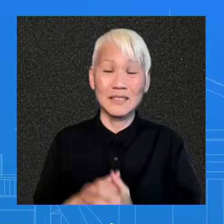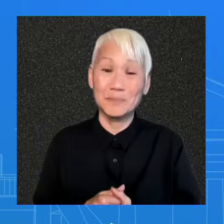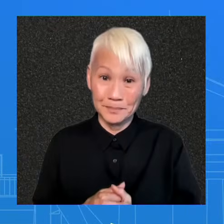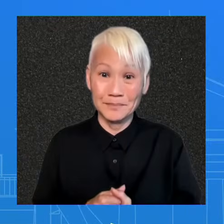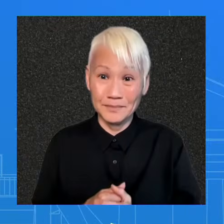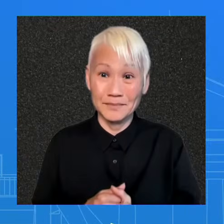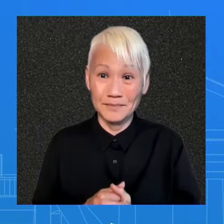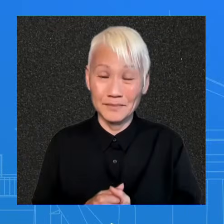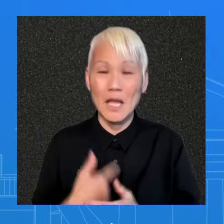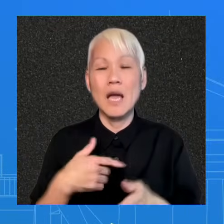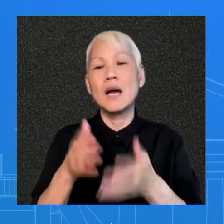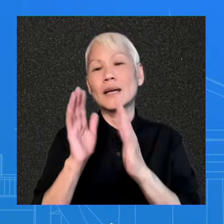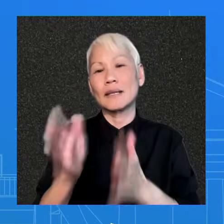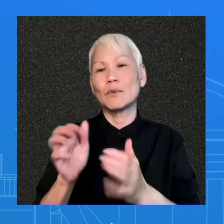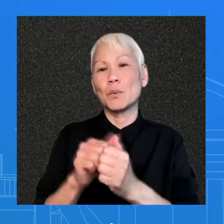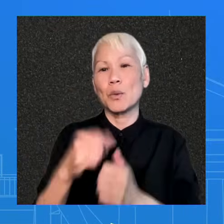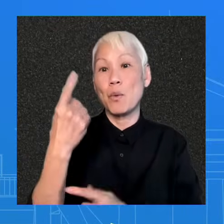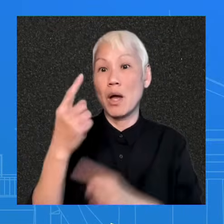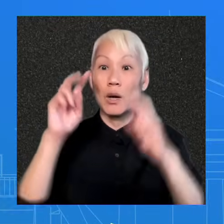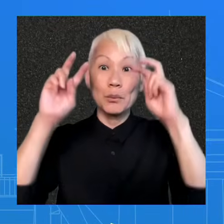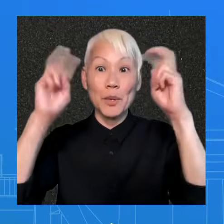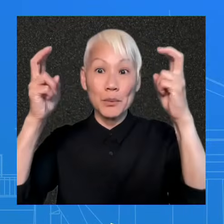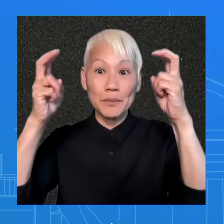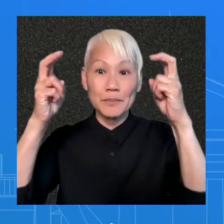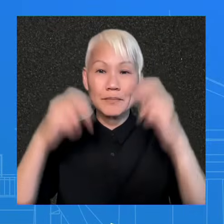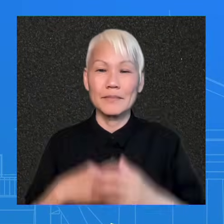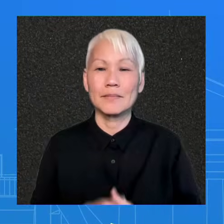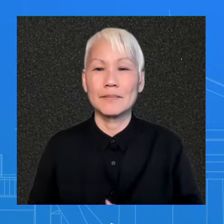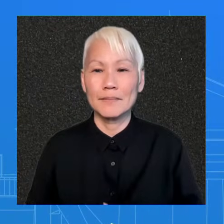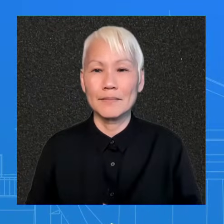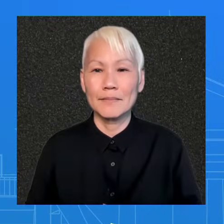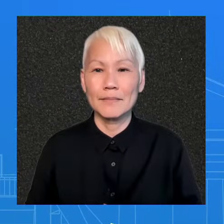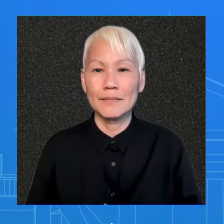Here's something that I think that was said a couple of days ago.